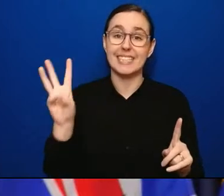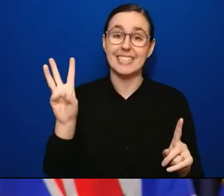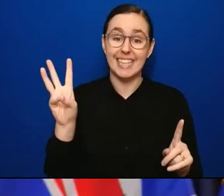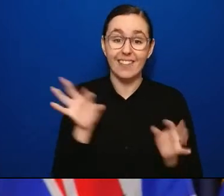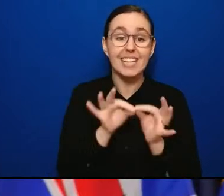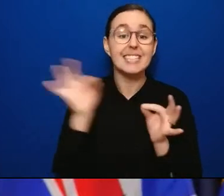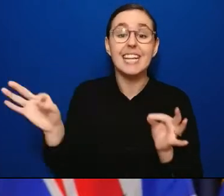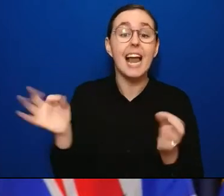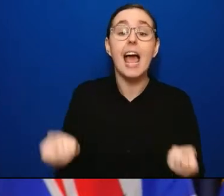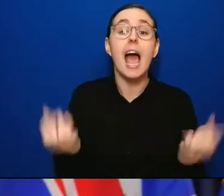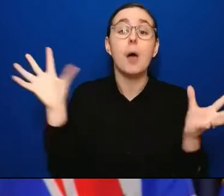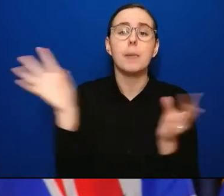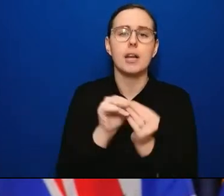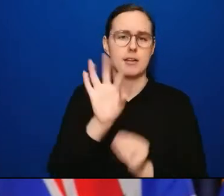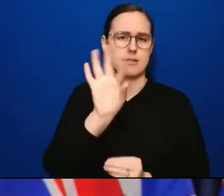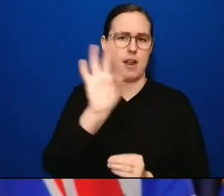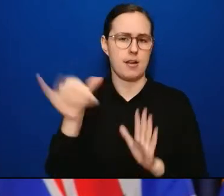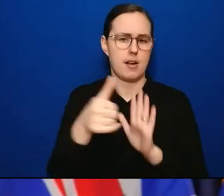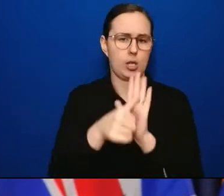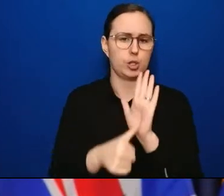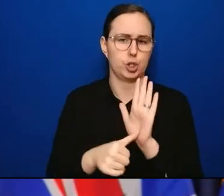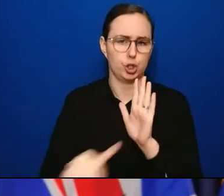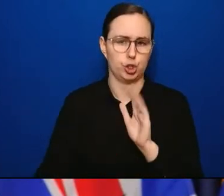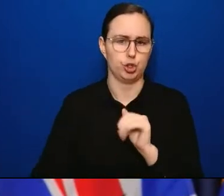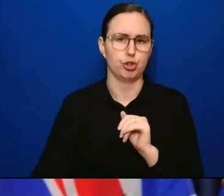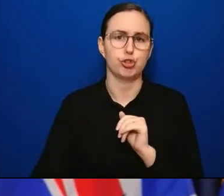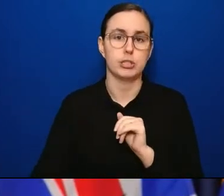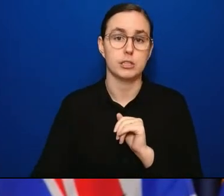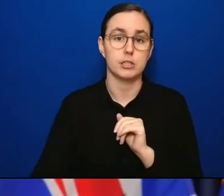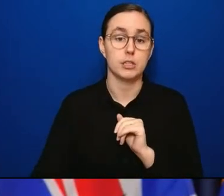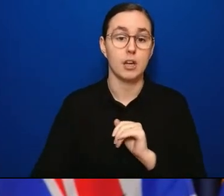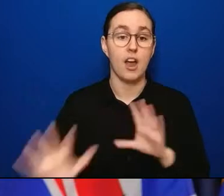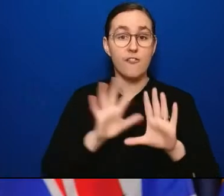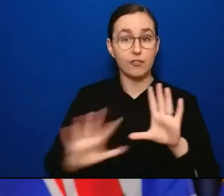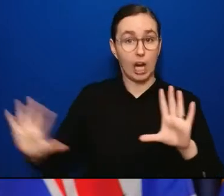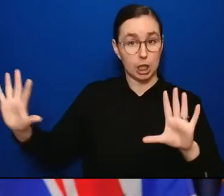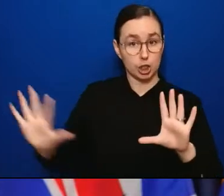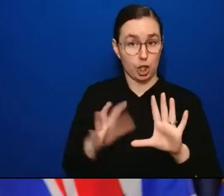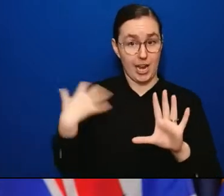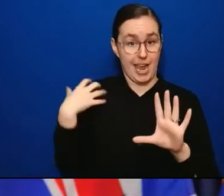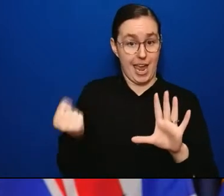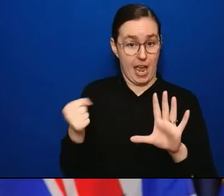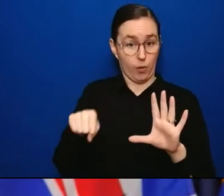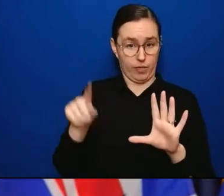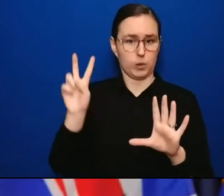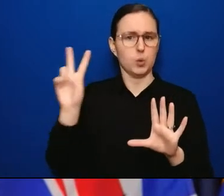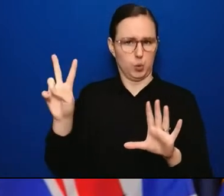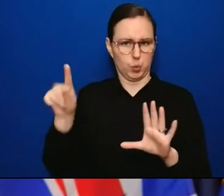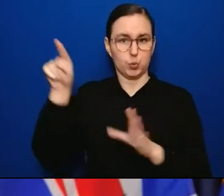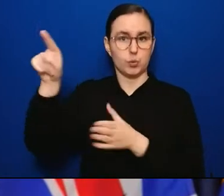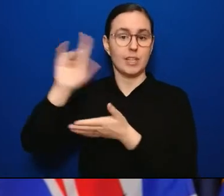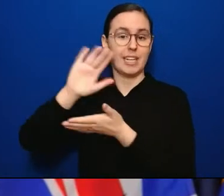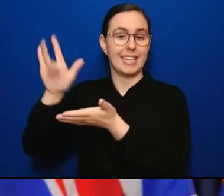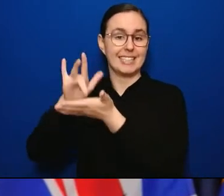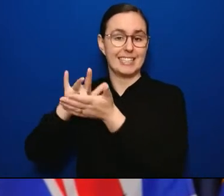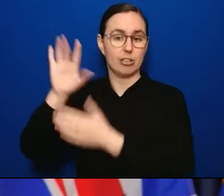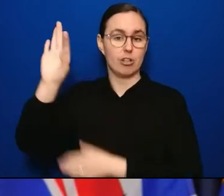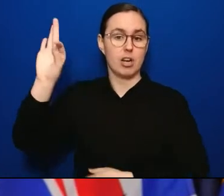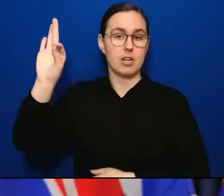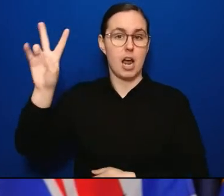scheduled surgeries. That's two in Fraser health. 92 an interior health one in Vancouver coastal